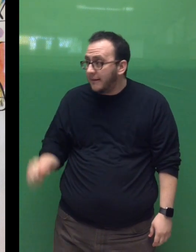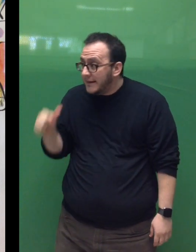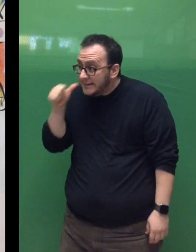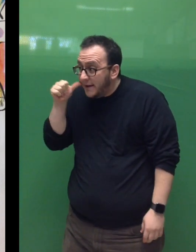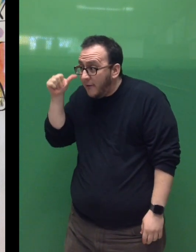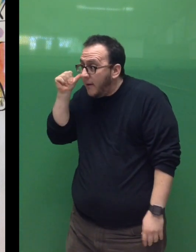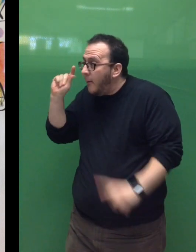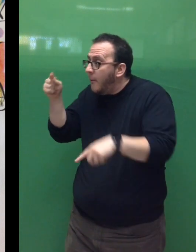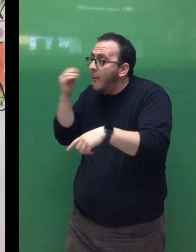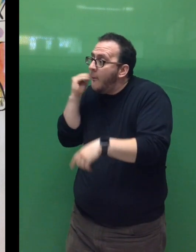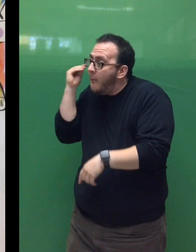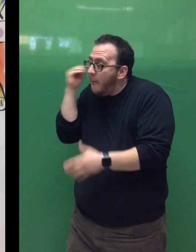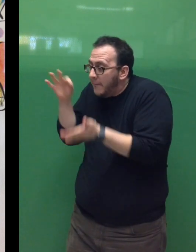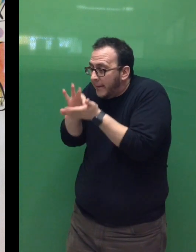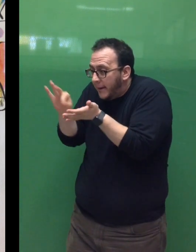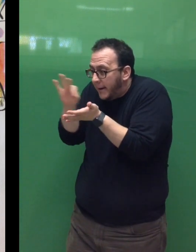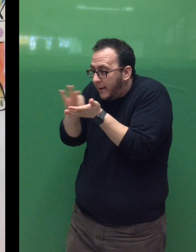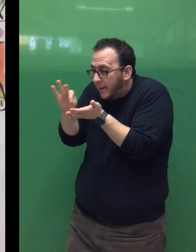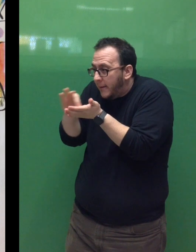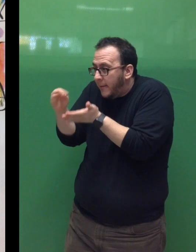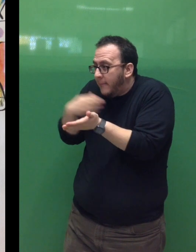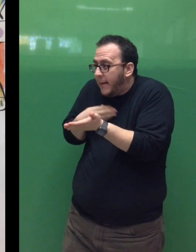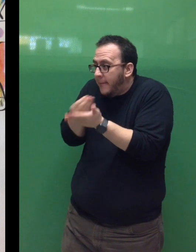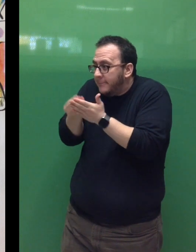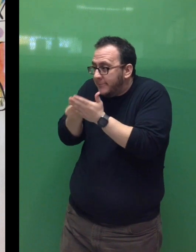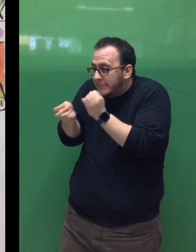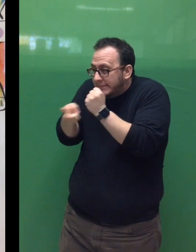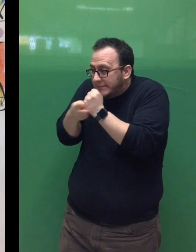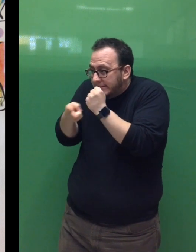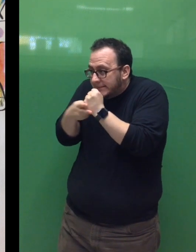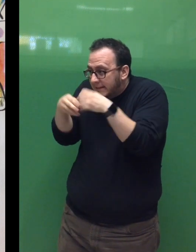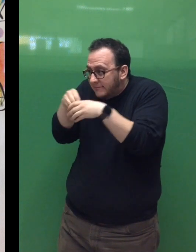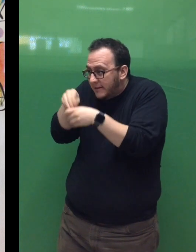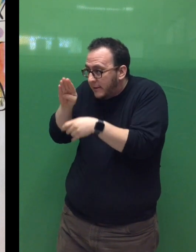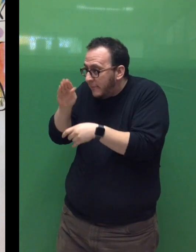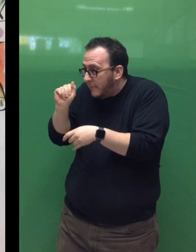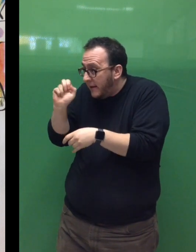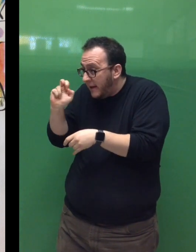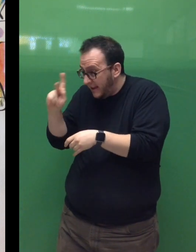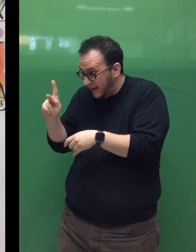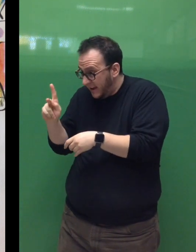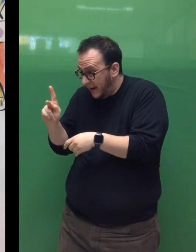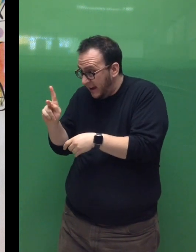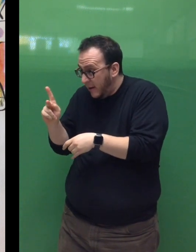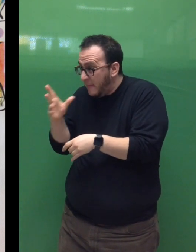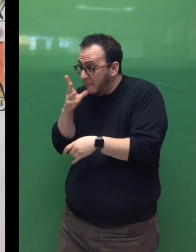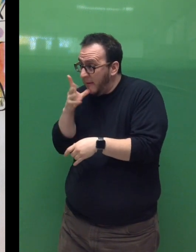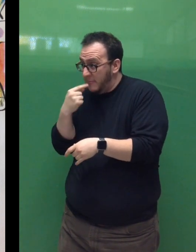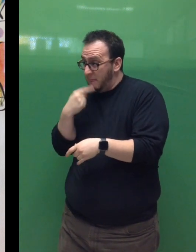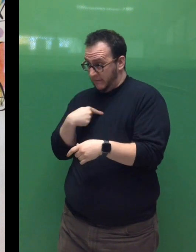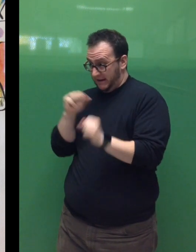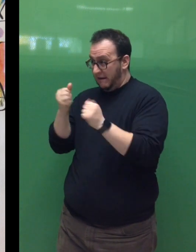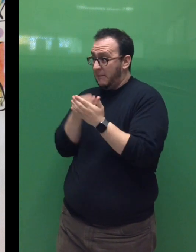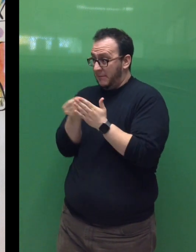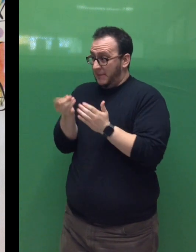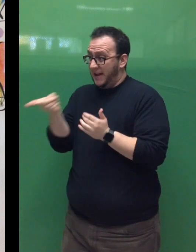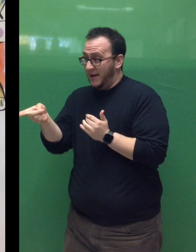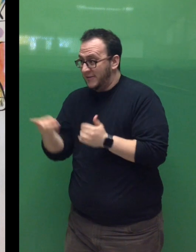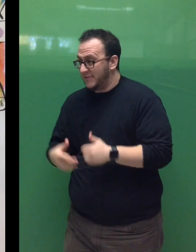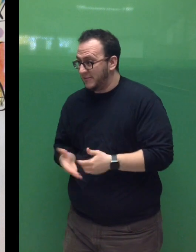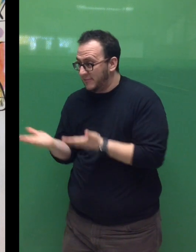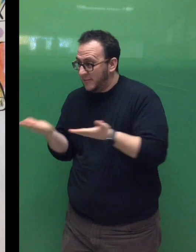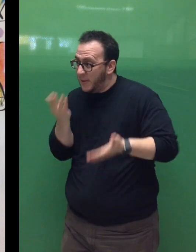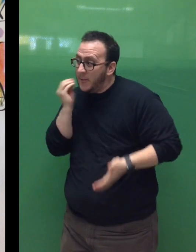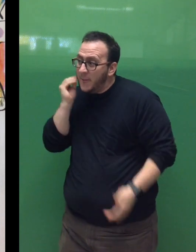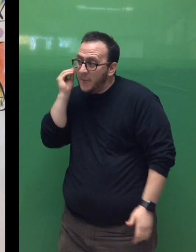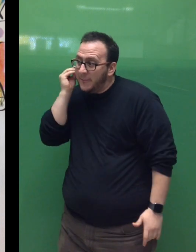Last night I counted what I've saved in my piggy bank and my mother said I could bring you home."